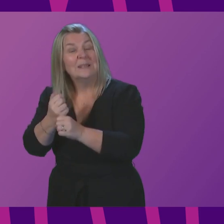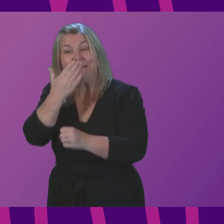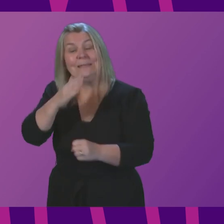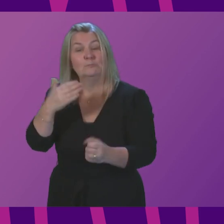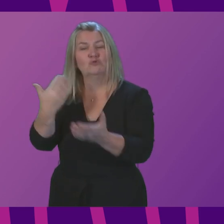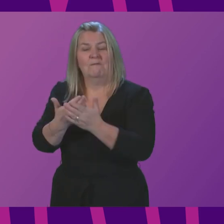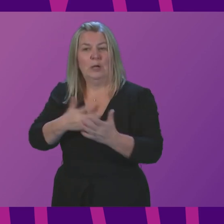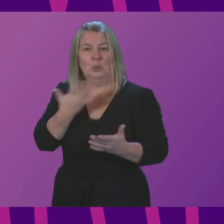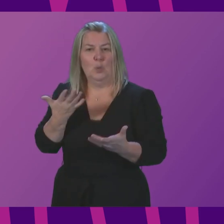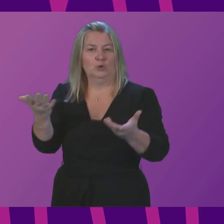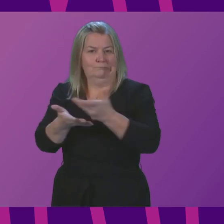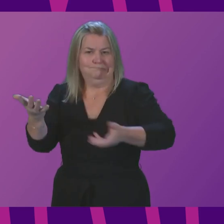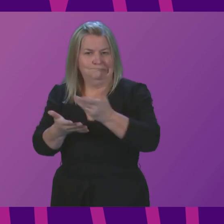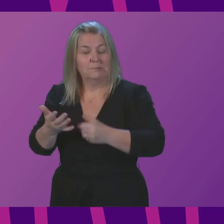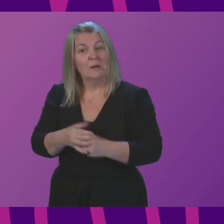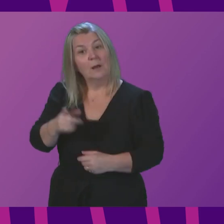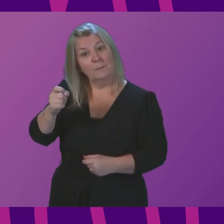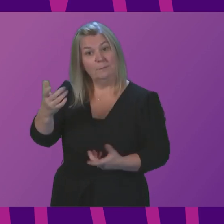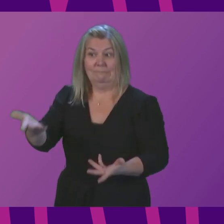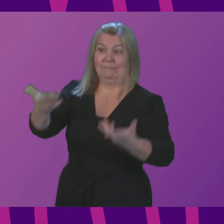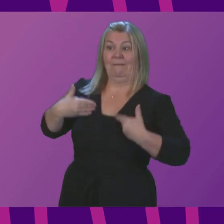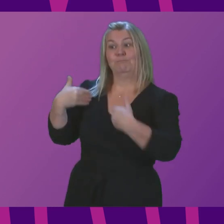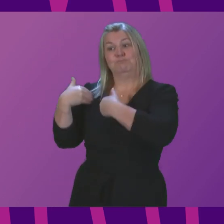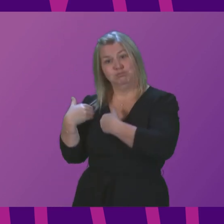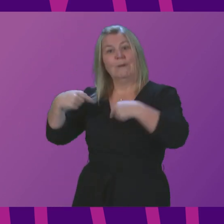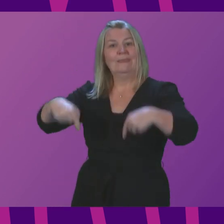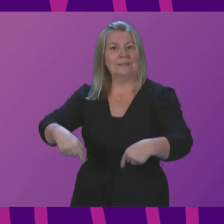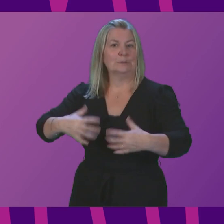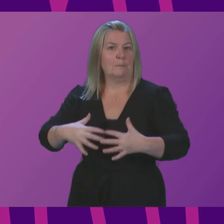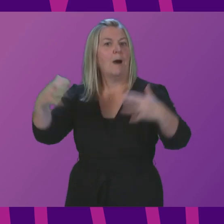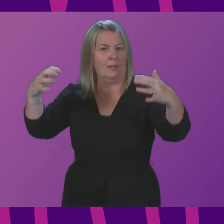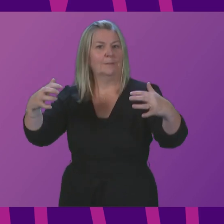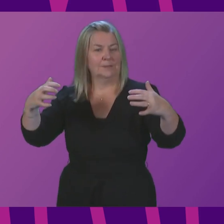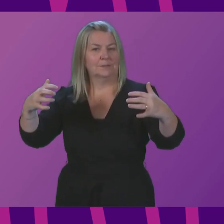it could devolve the powers to the Scottish Parliament so that we can build on the consensus